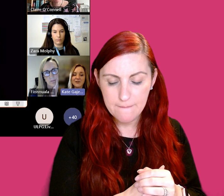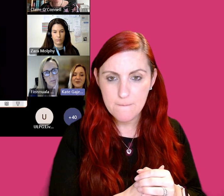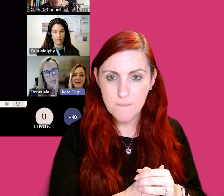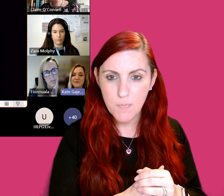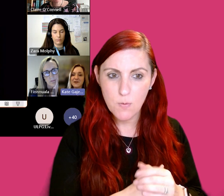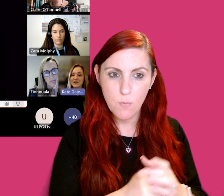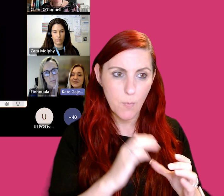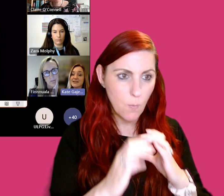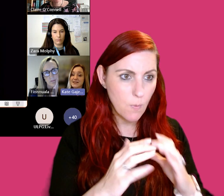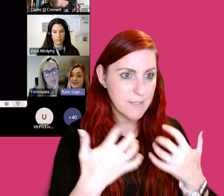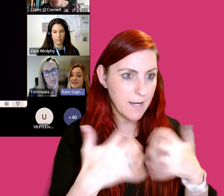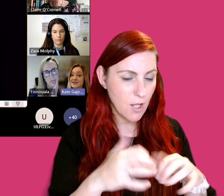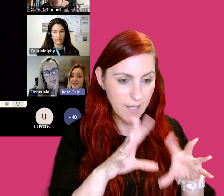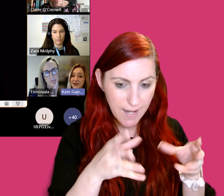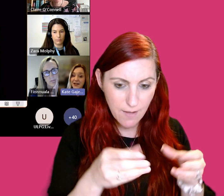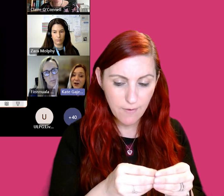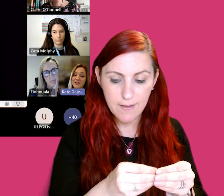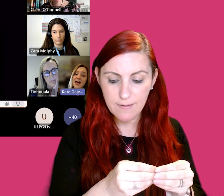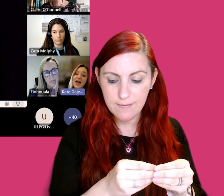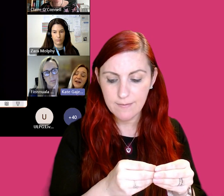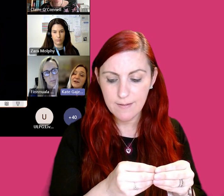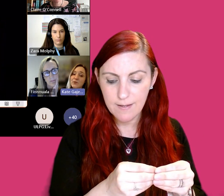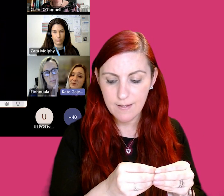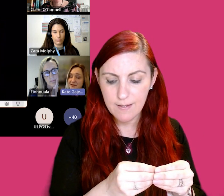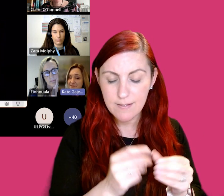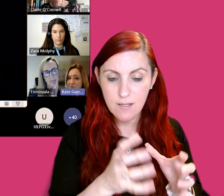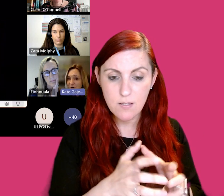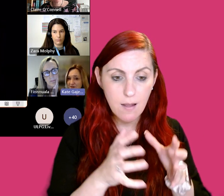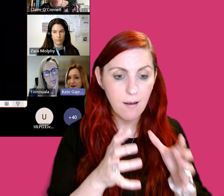childbearing experience this is this is this is really a lot and I think what was the important